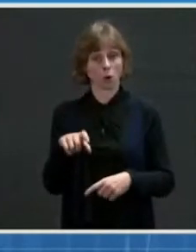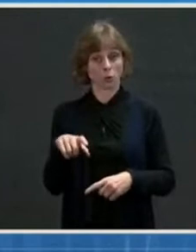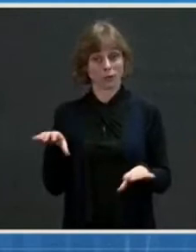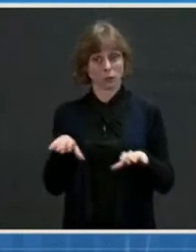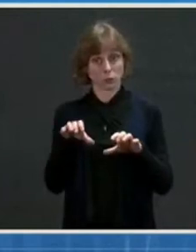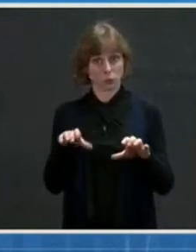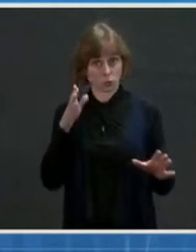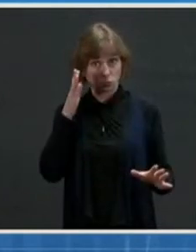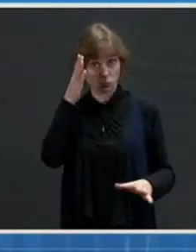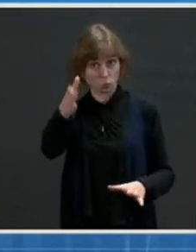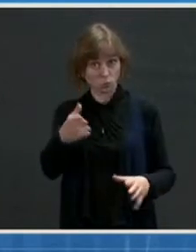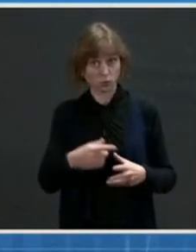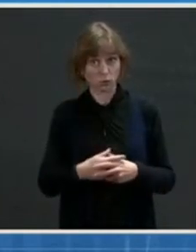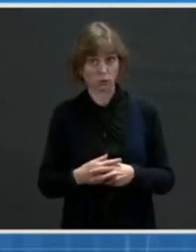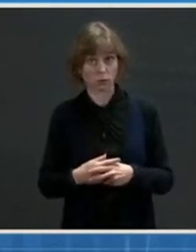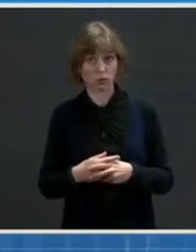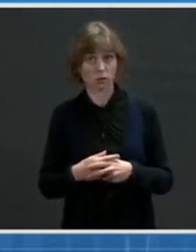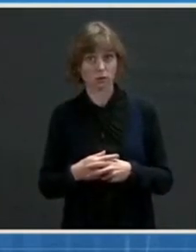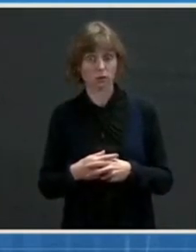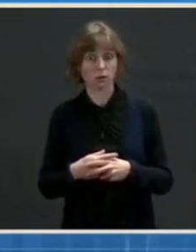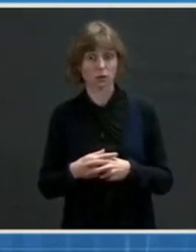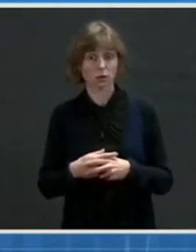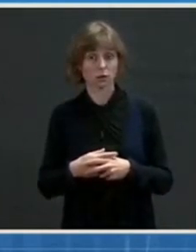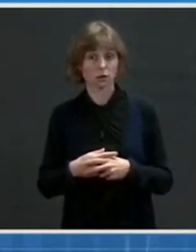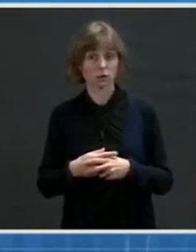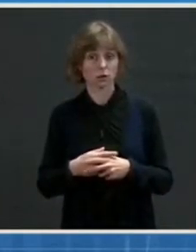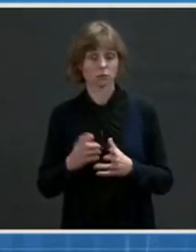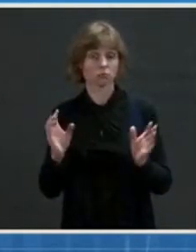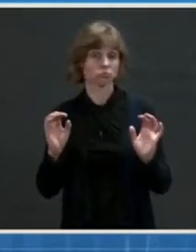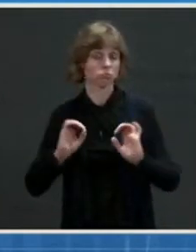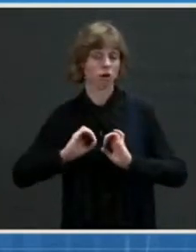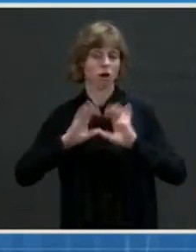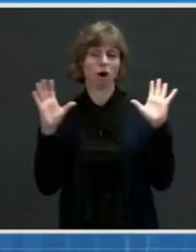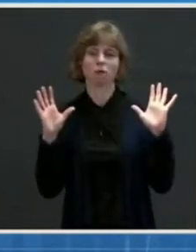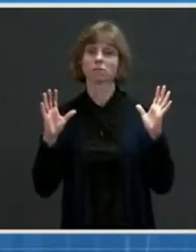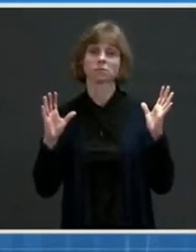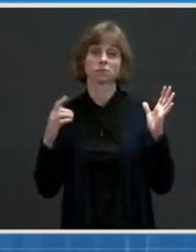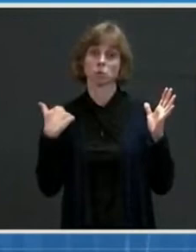THE BOTTOM LINE OF WHAT WE NEED